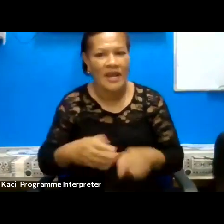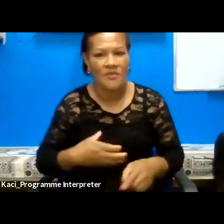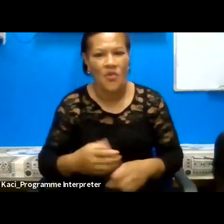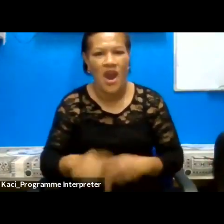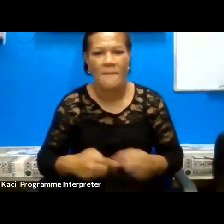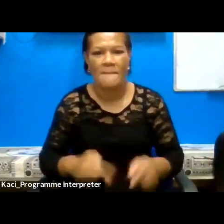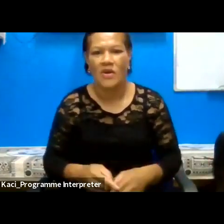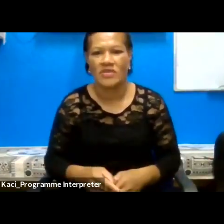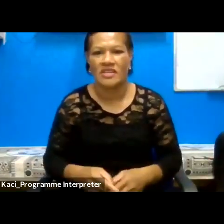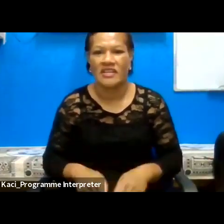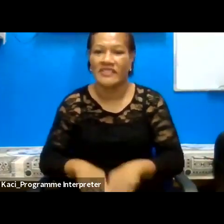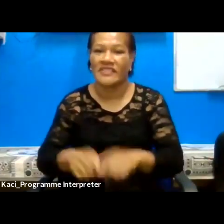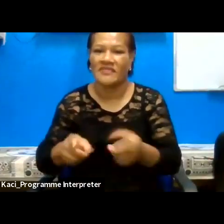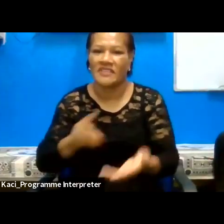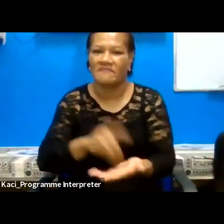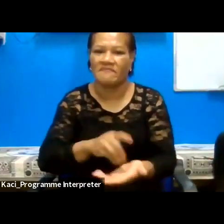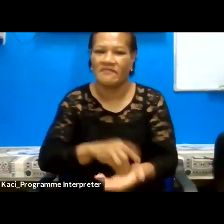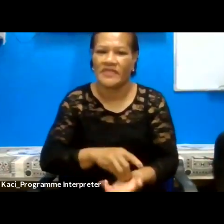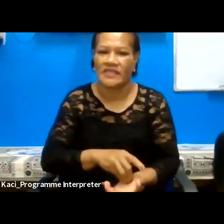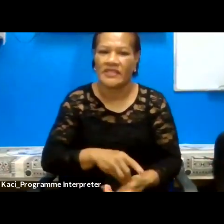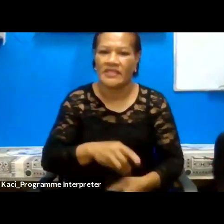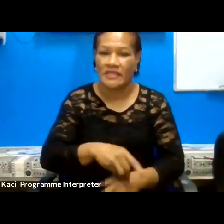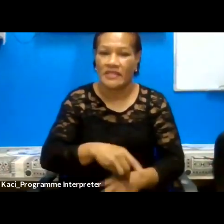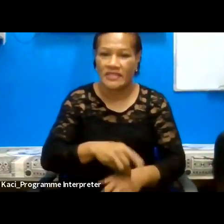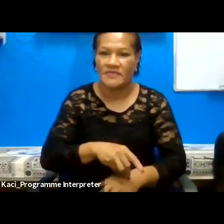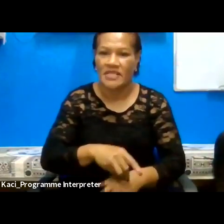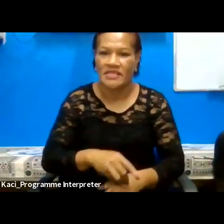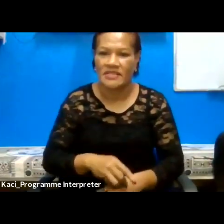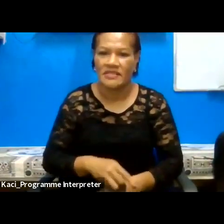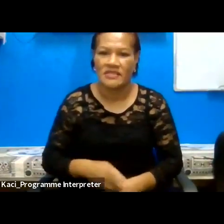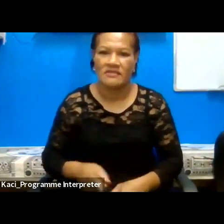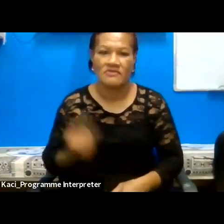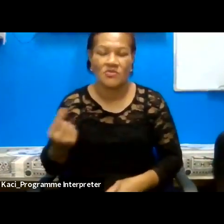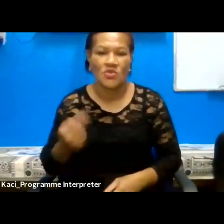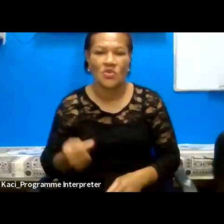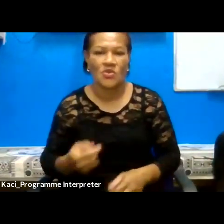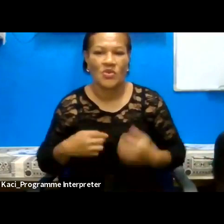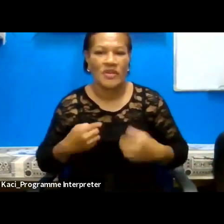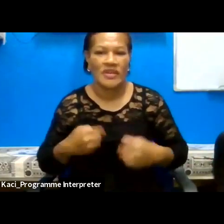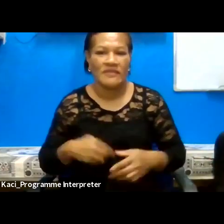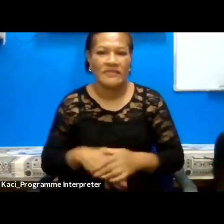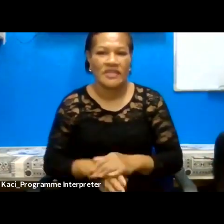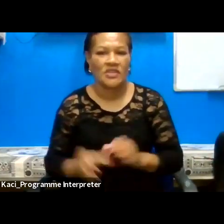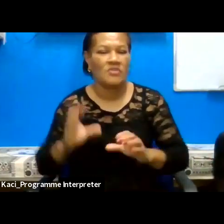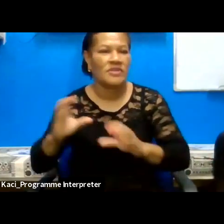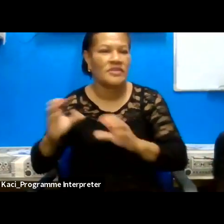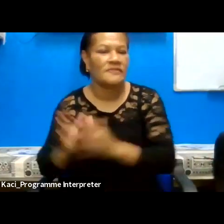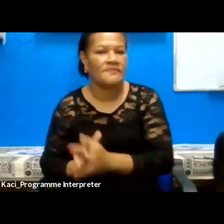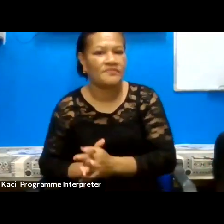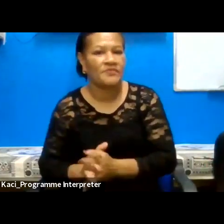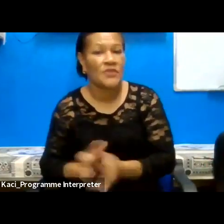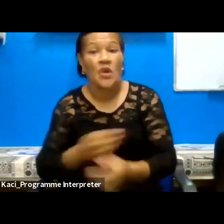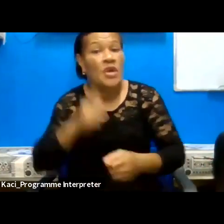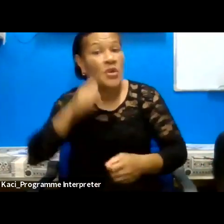Uh mister Ross. for your words of encouragement.